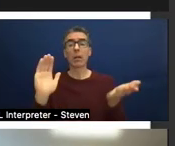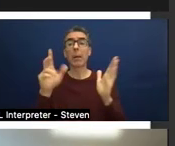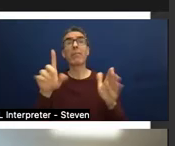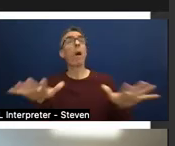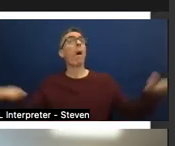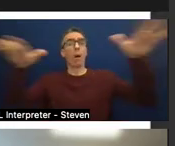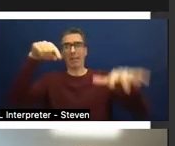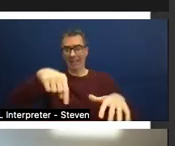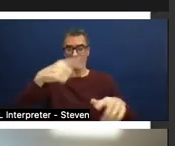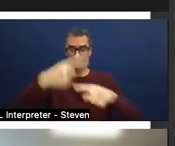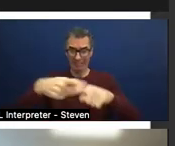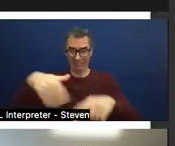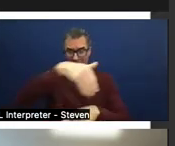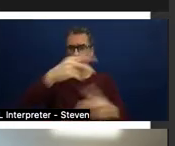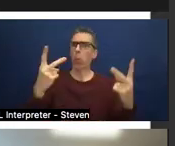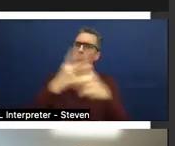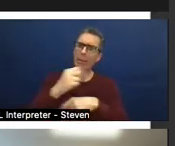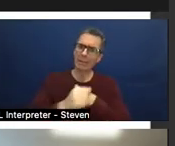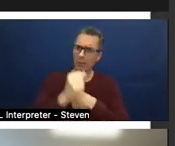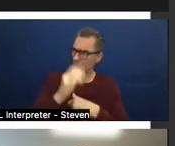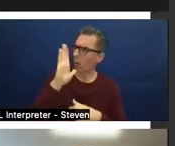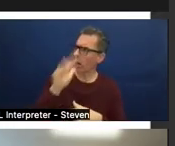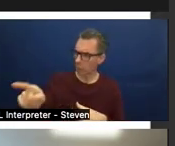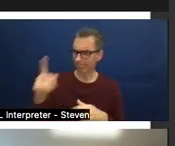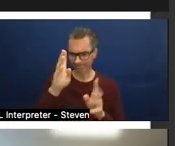Like why would we not be considering all these tools for improving safety?